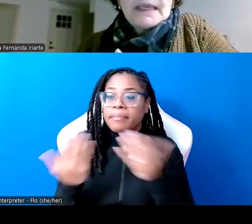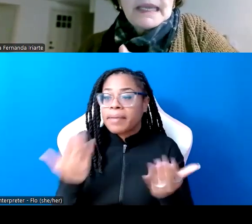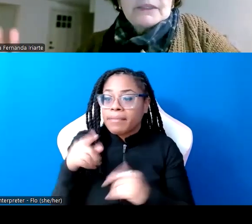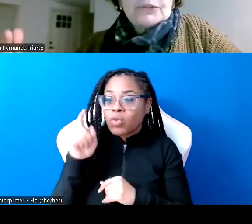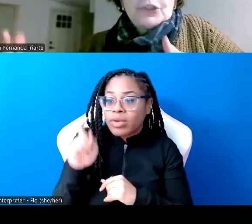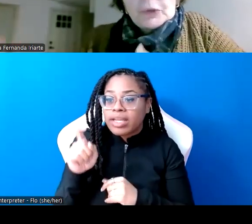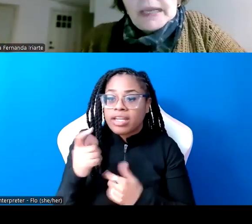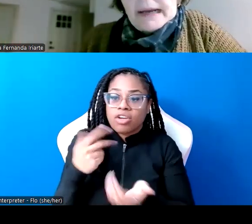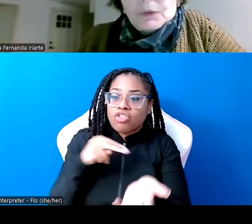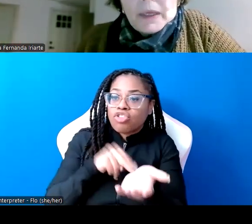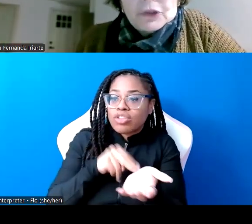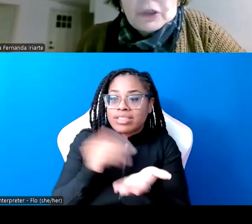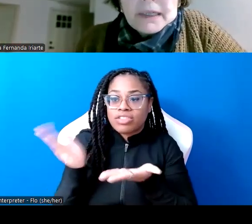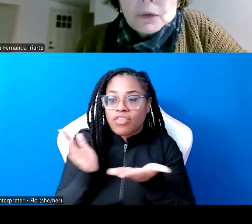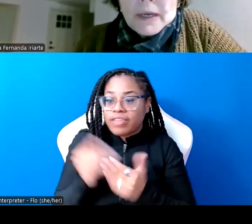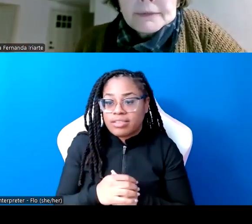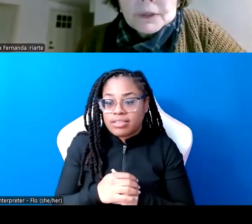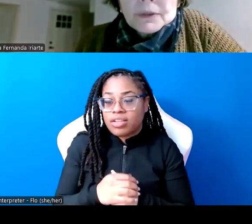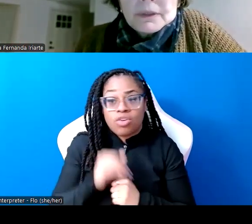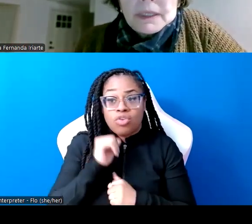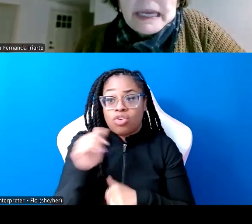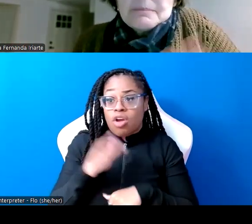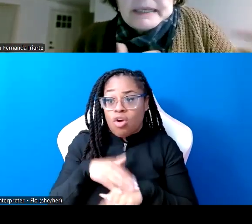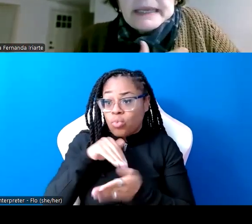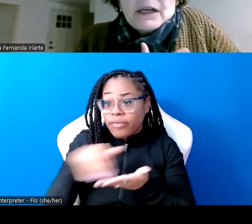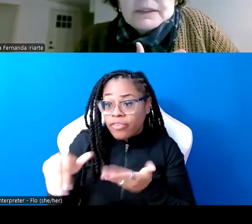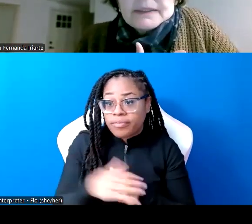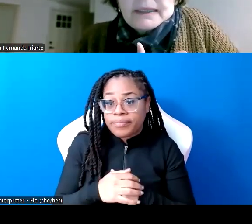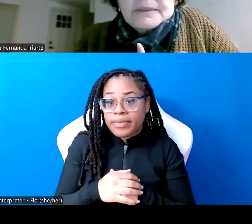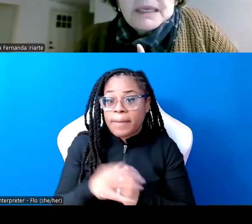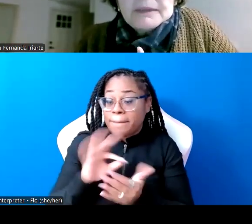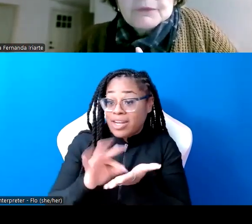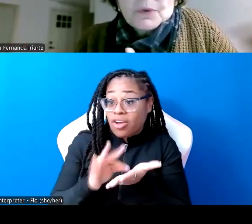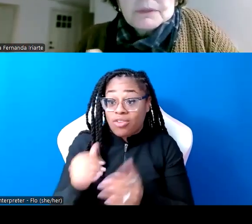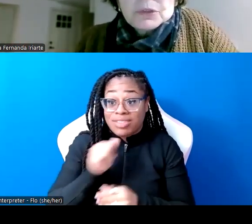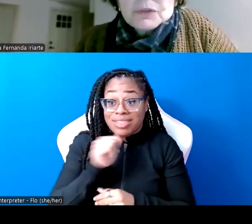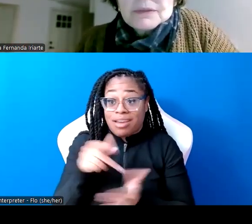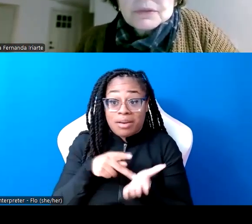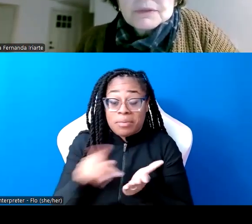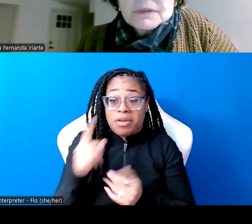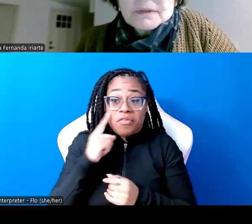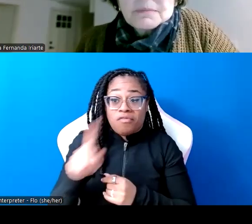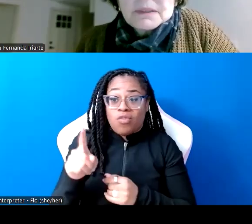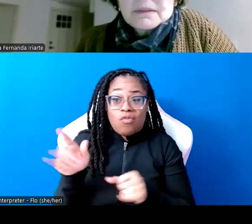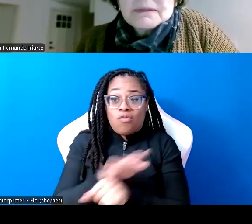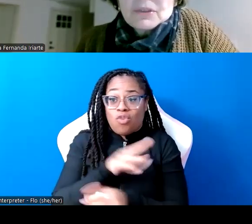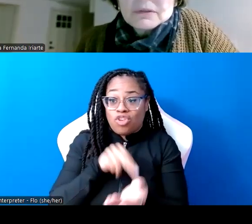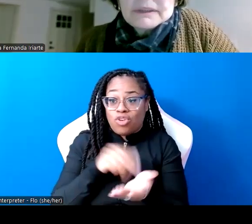and you don't have the you're not on a waiver and Medi-Cal is not going to pay for nursing services because generally